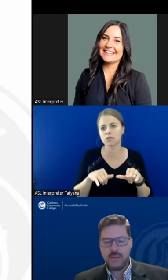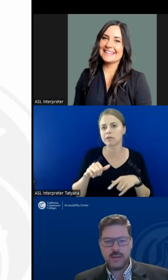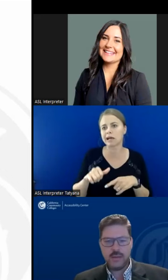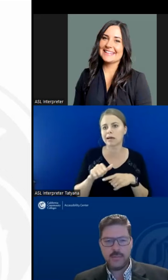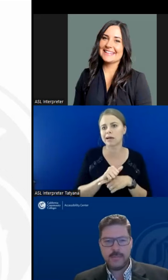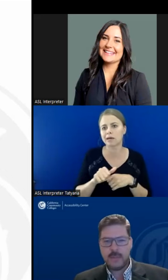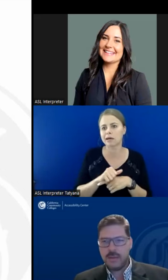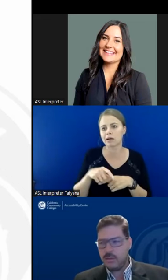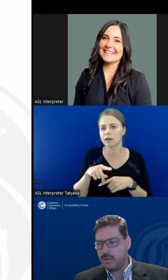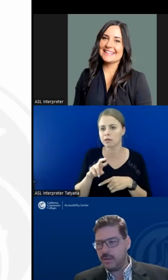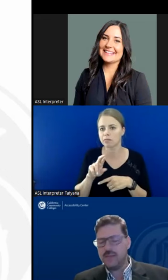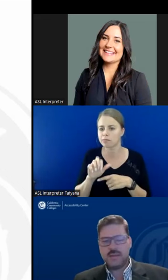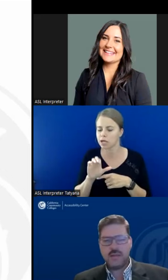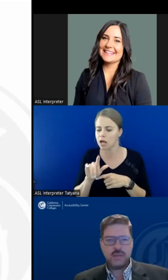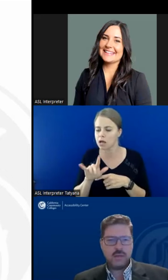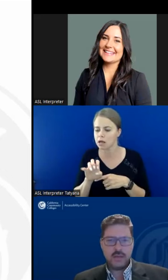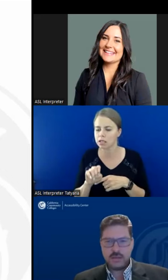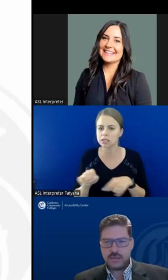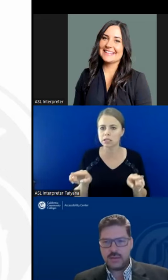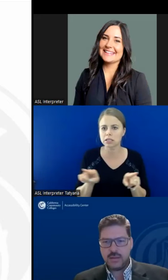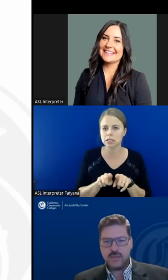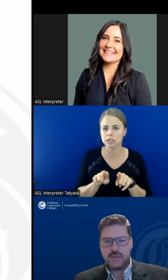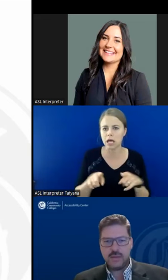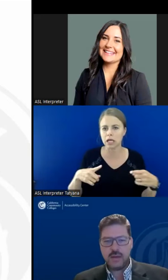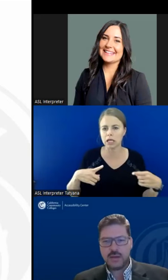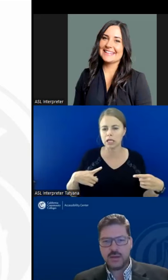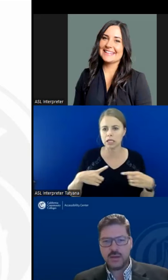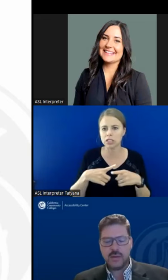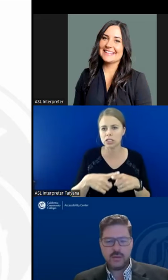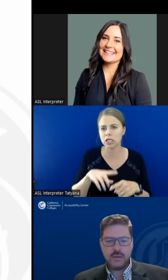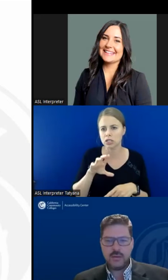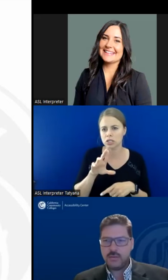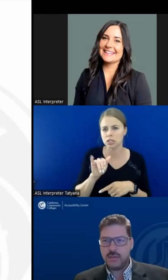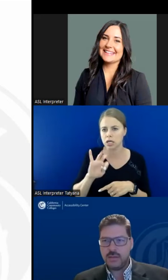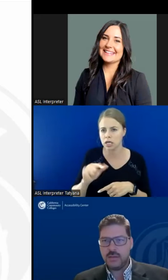Like intersection cuttings that originally intended,